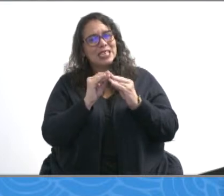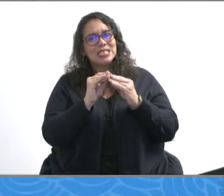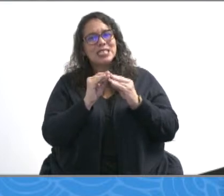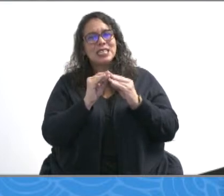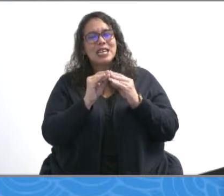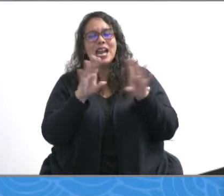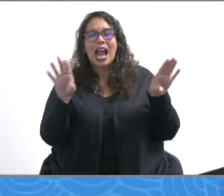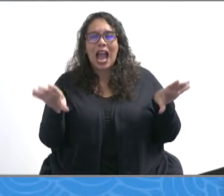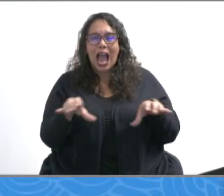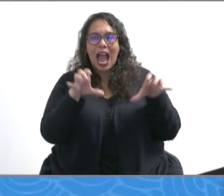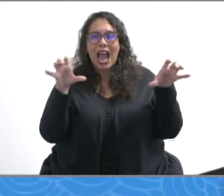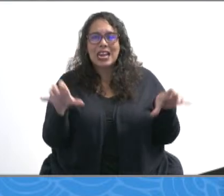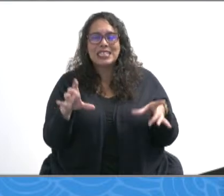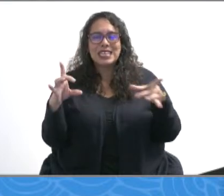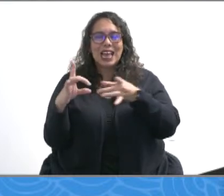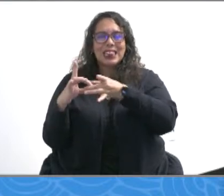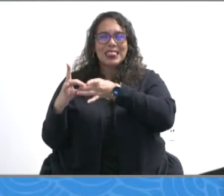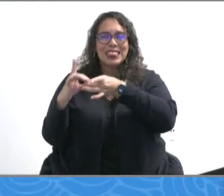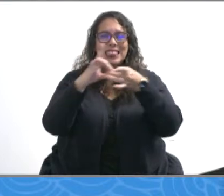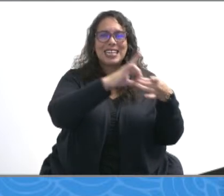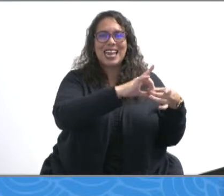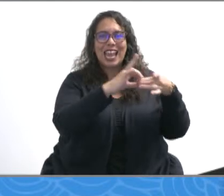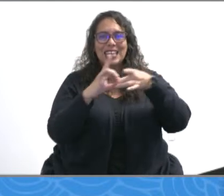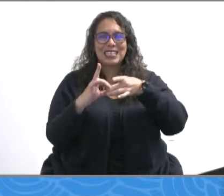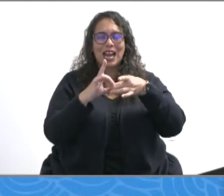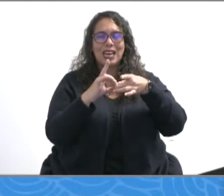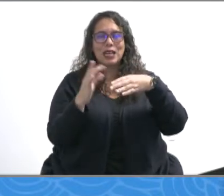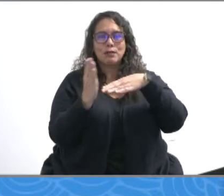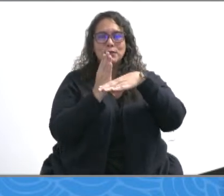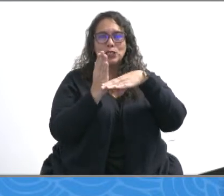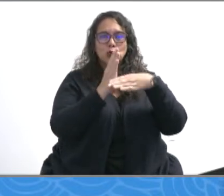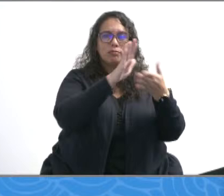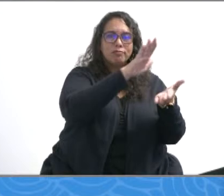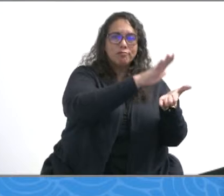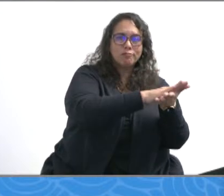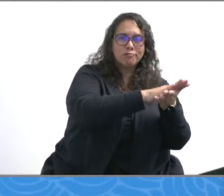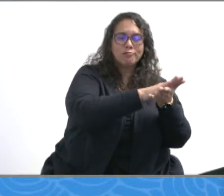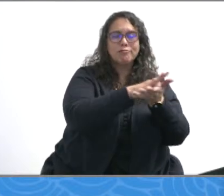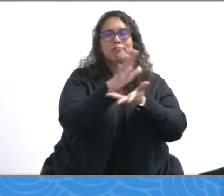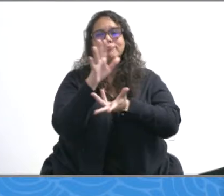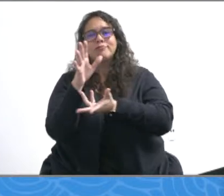We're promoting parent participation during these meetings, and we want you to be able to go back